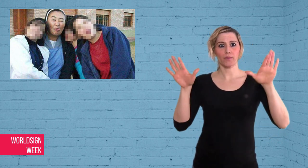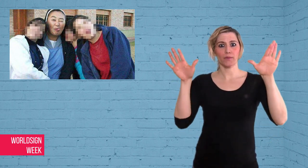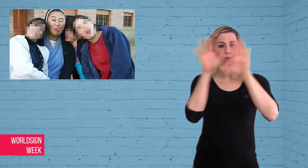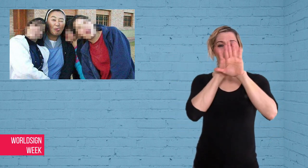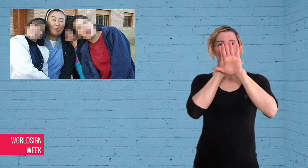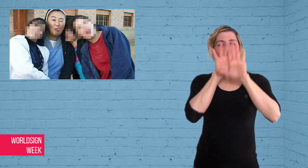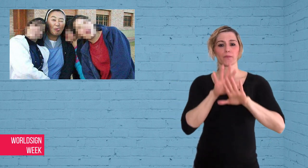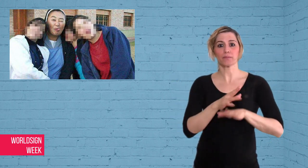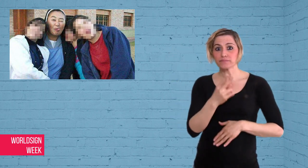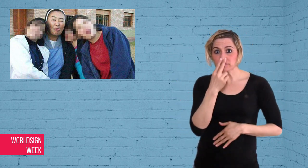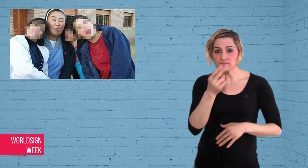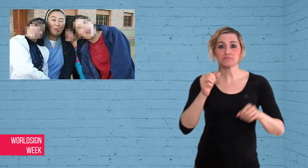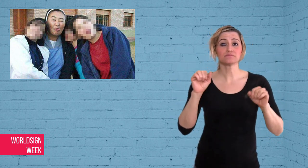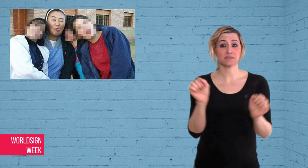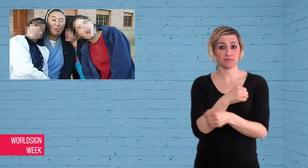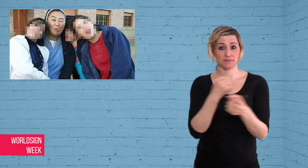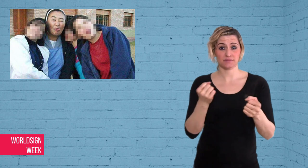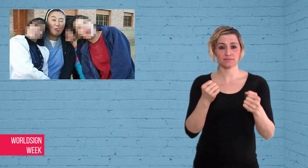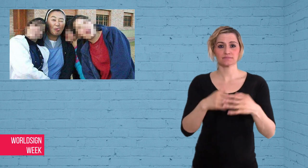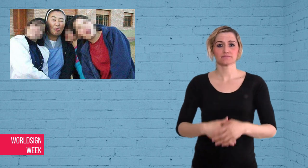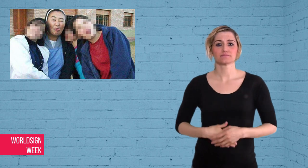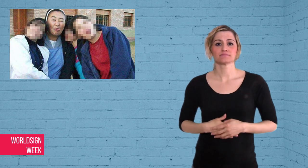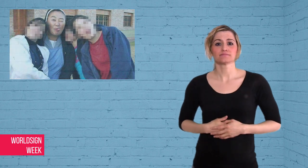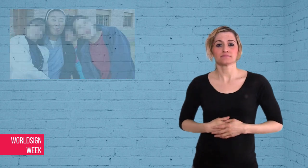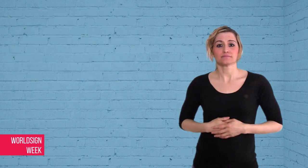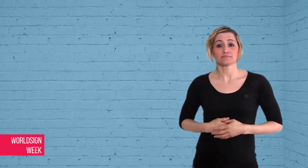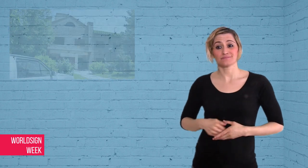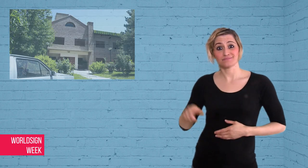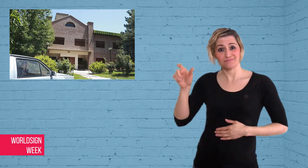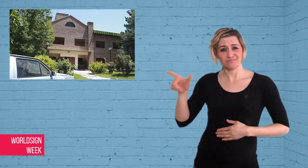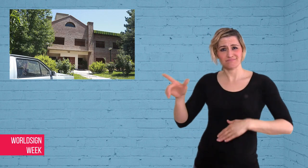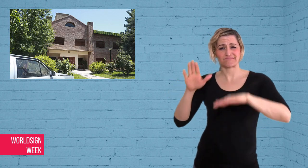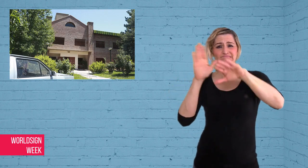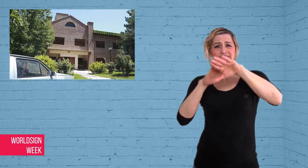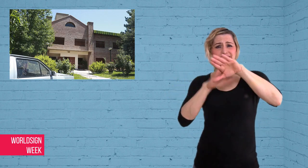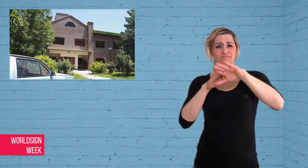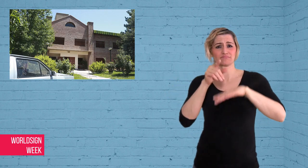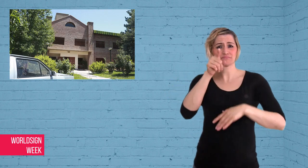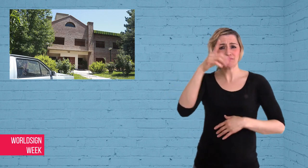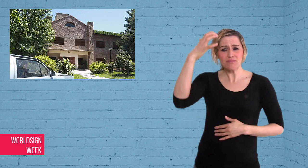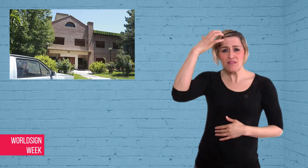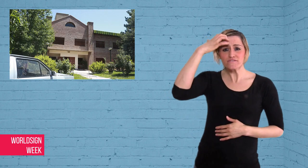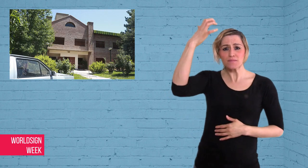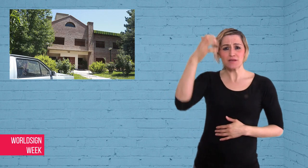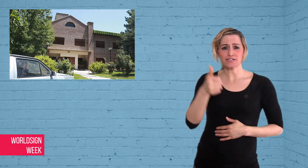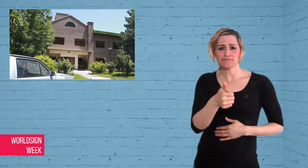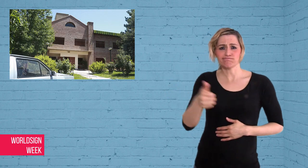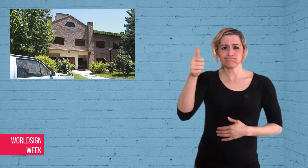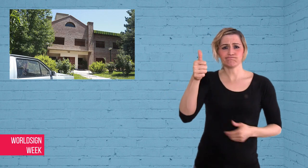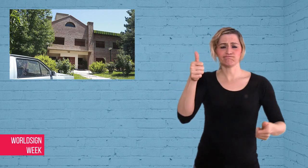the nun and five priests have been